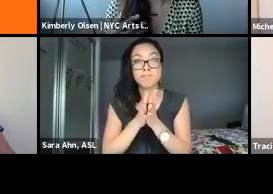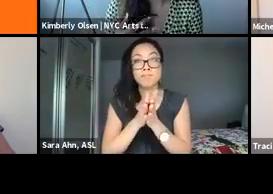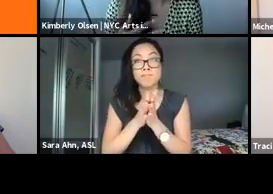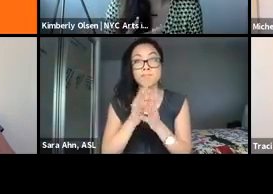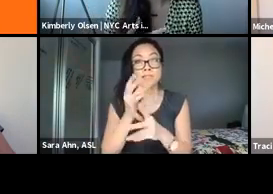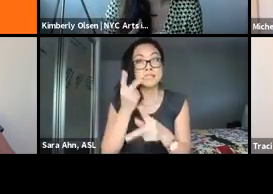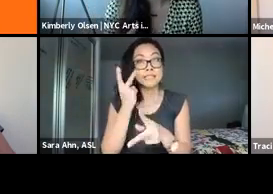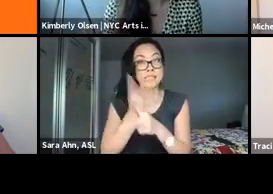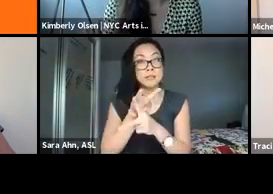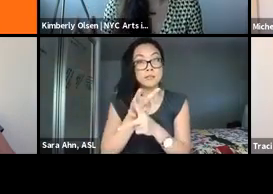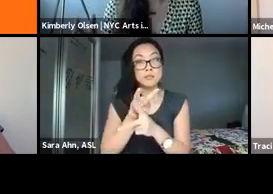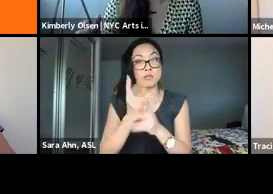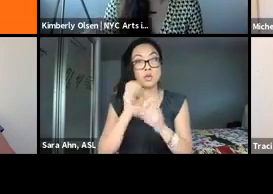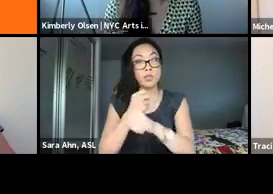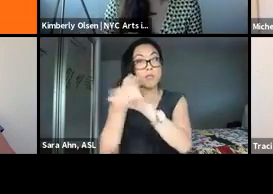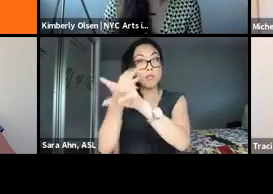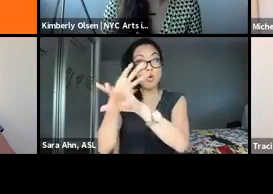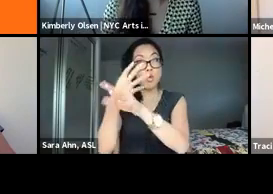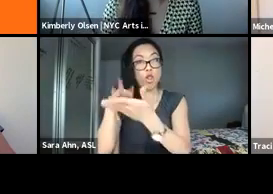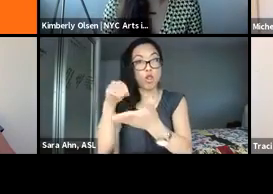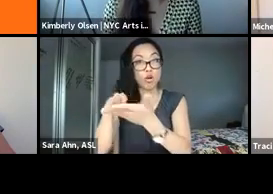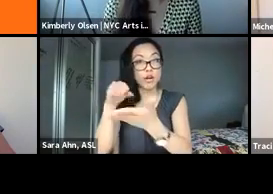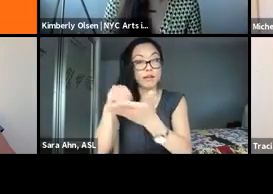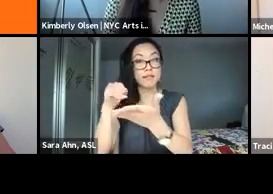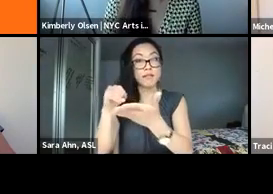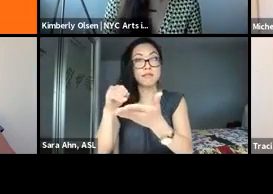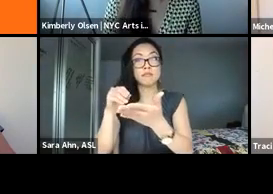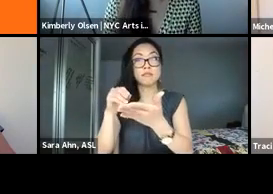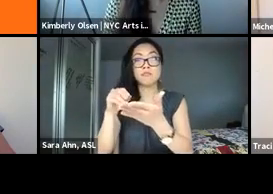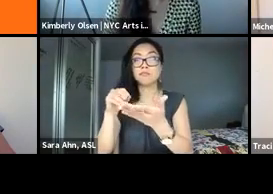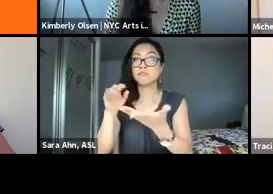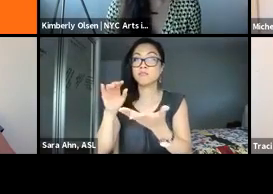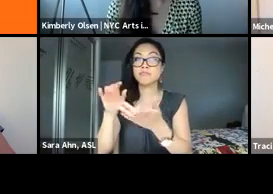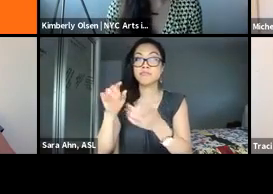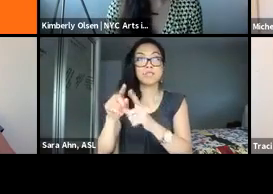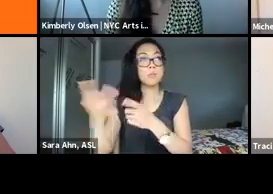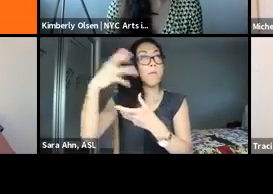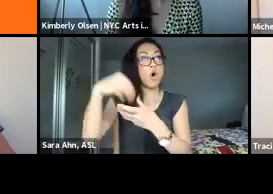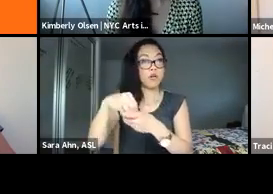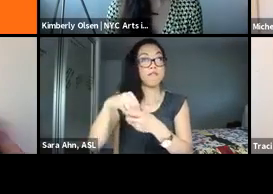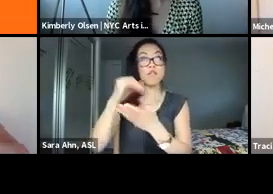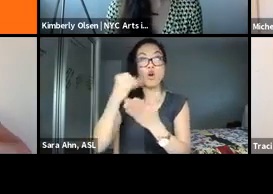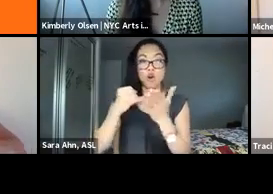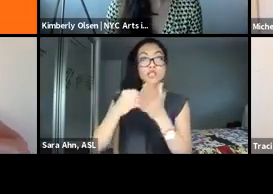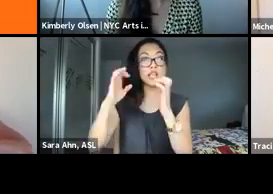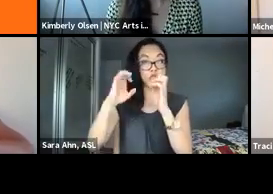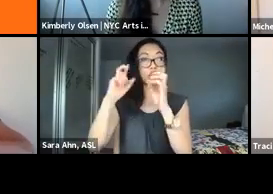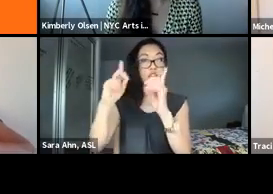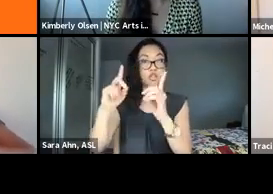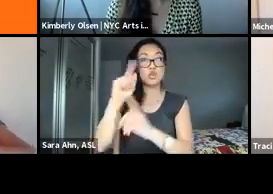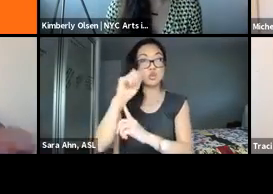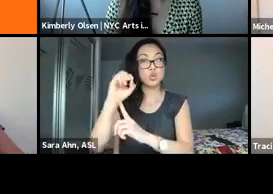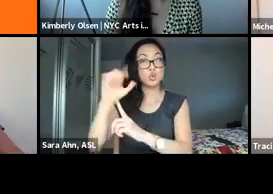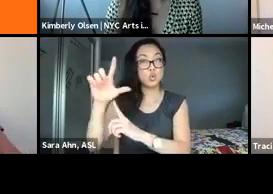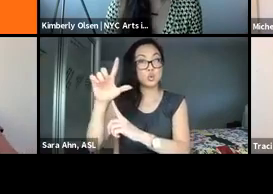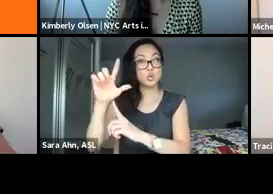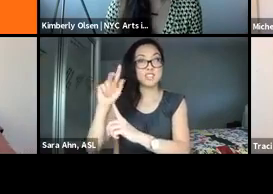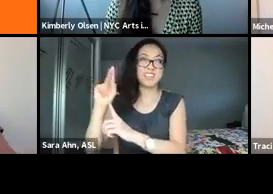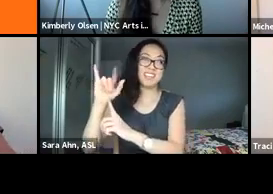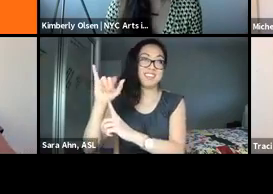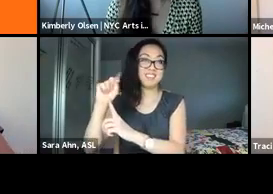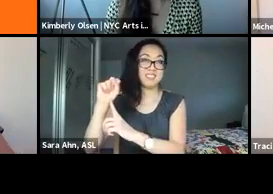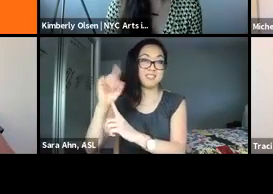are using that to keep their teaching artists on staff or to keep them engaged and how can